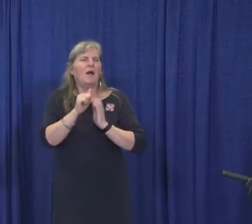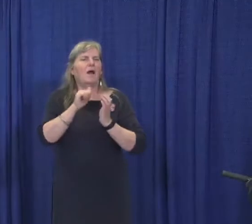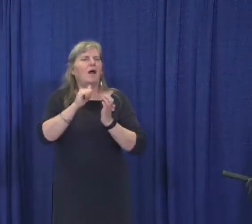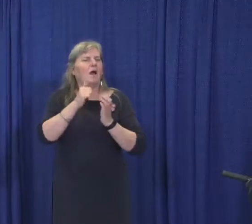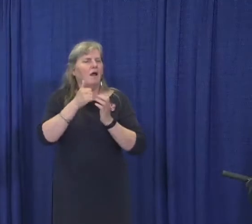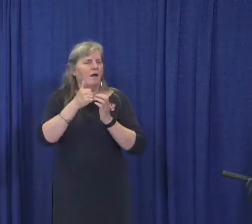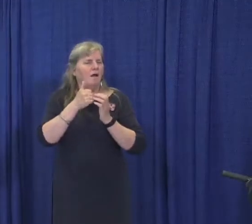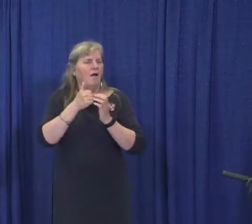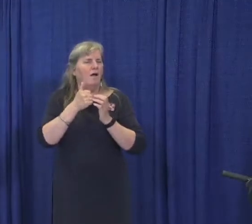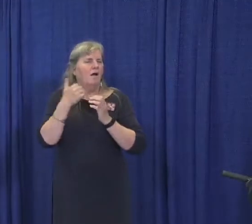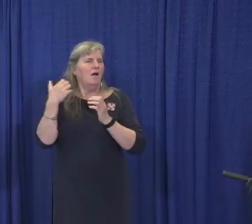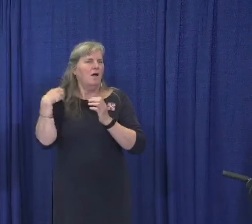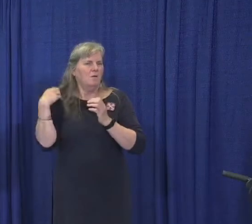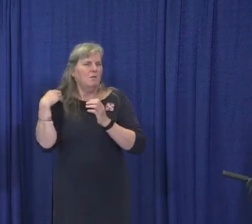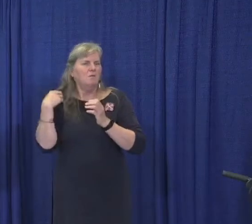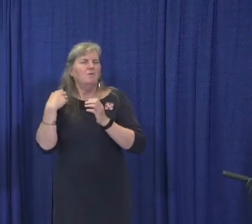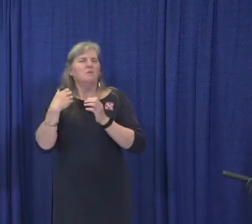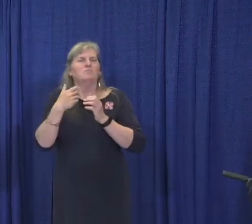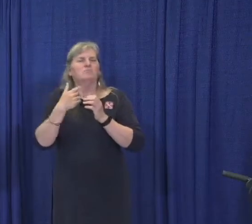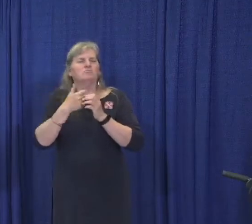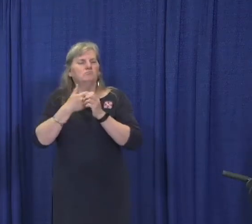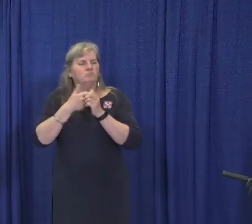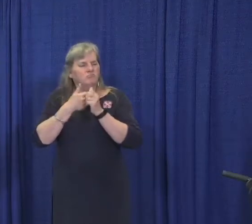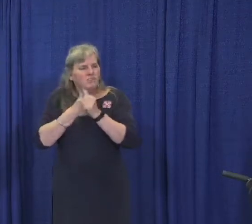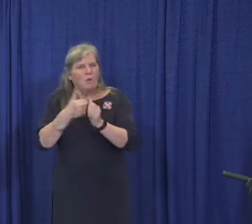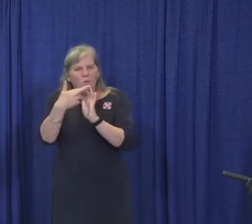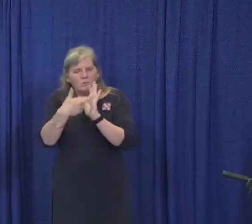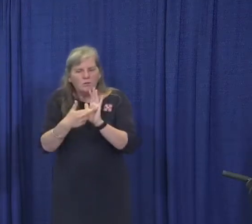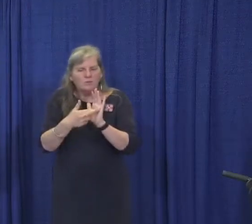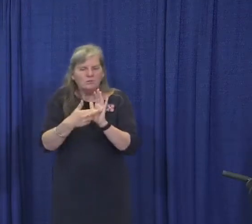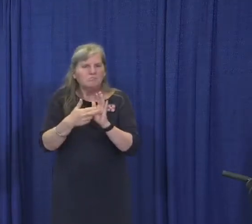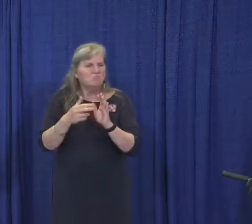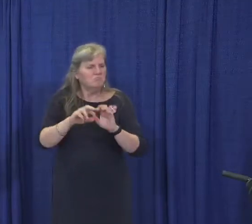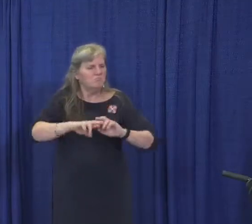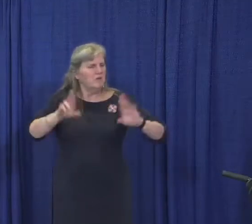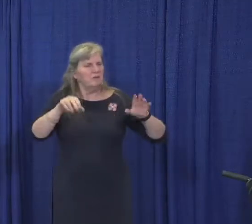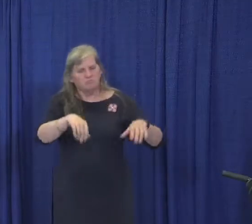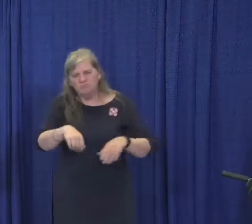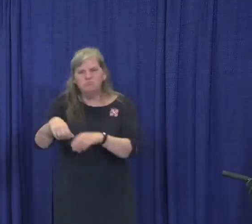rules are back in those positions.